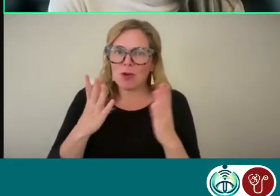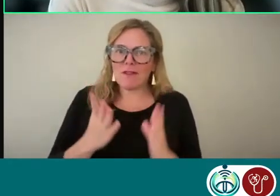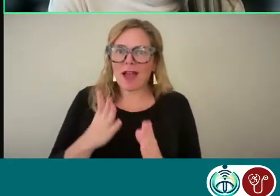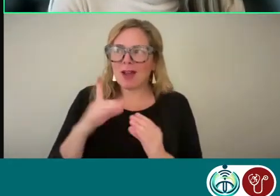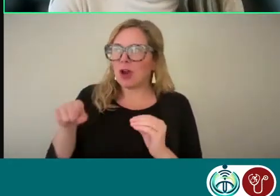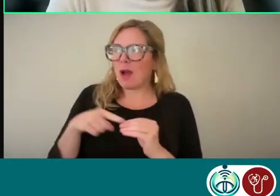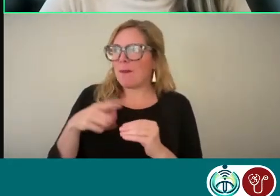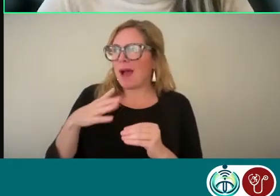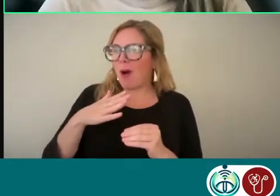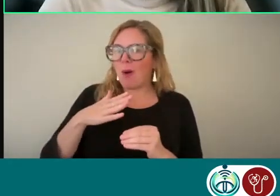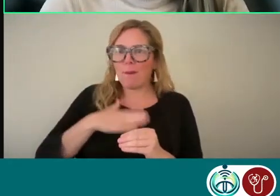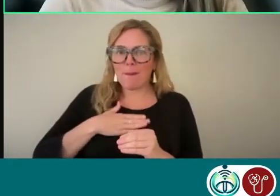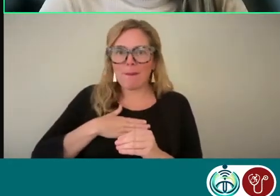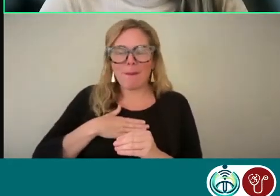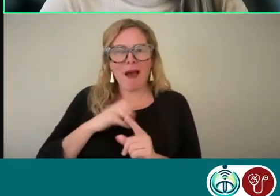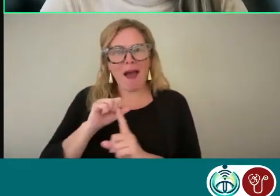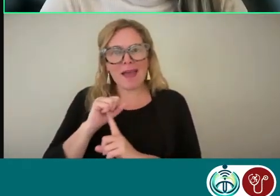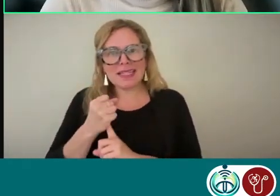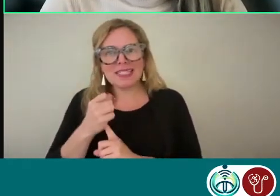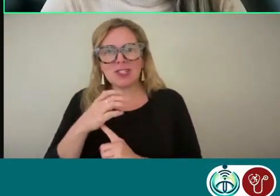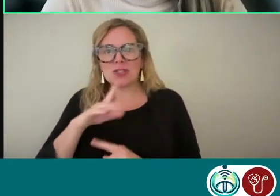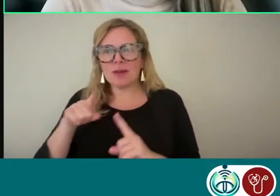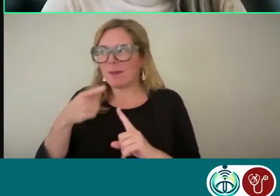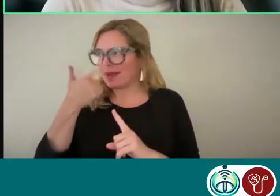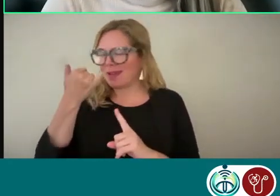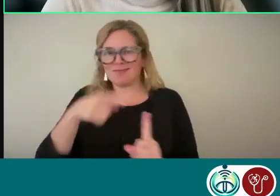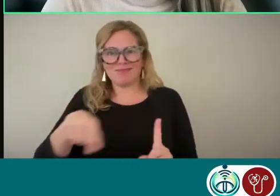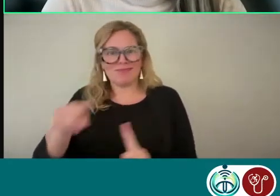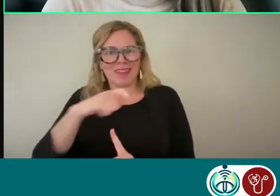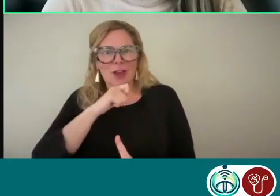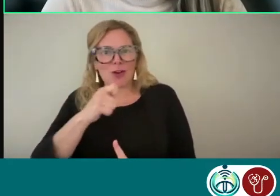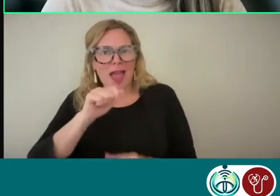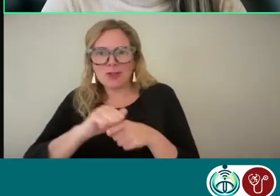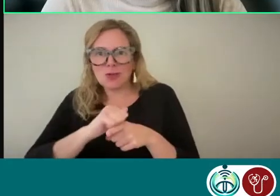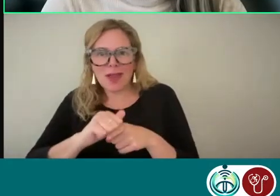about it. And because of that, there's a ton of challenges for autistic and IDD individuals